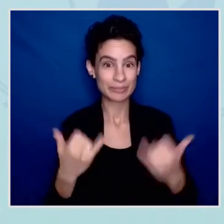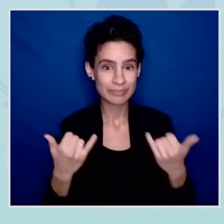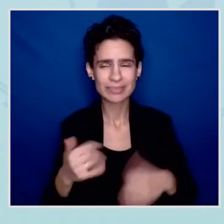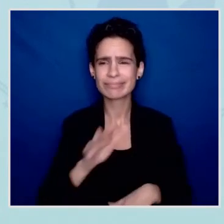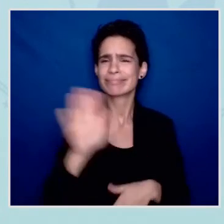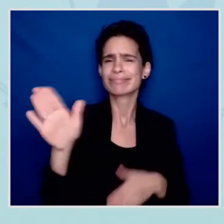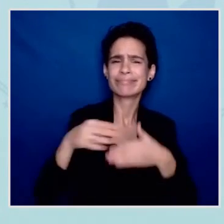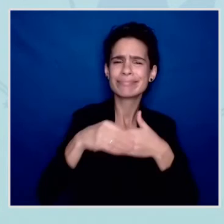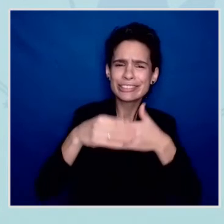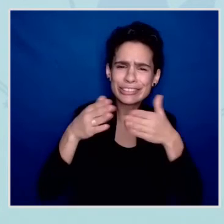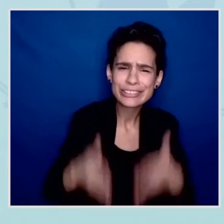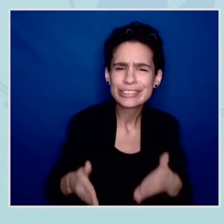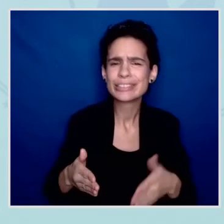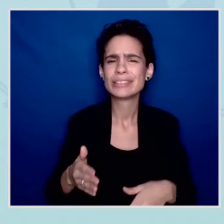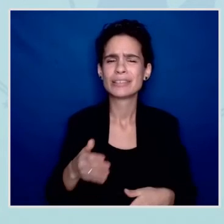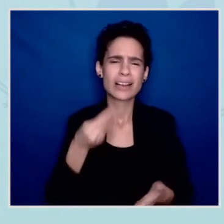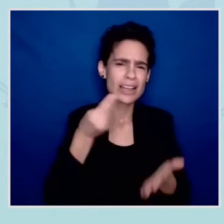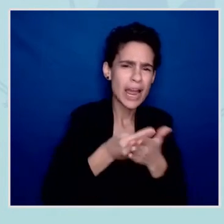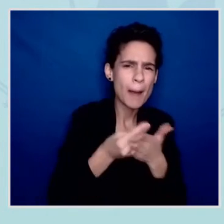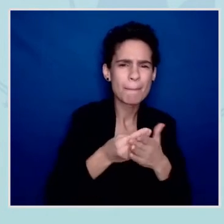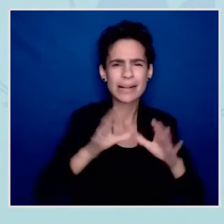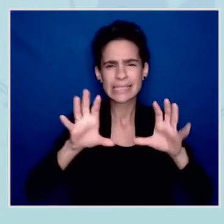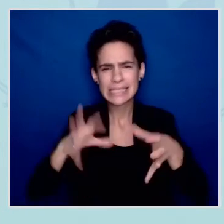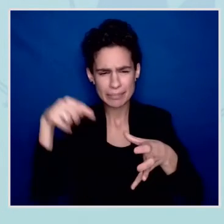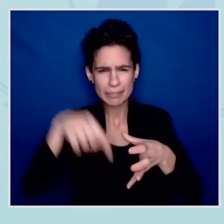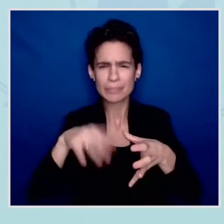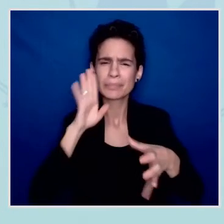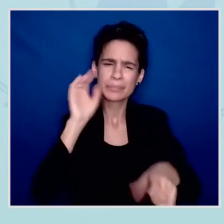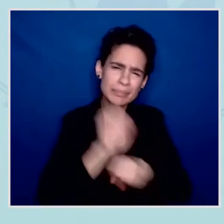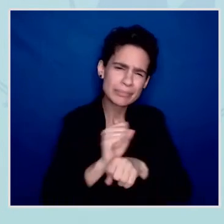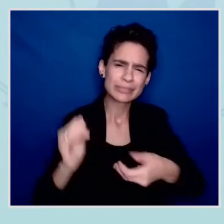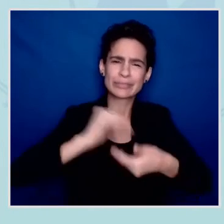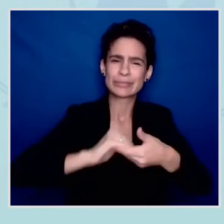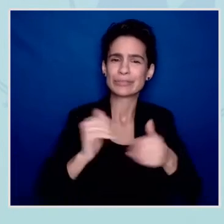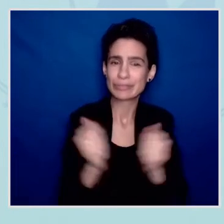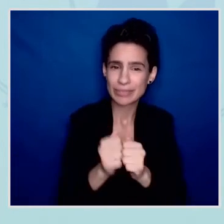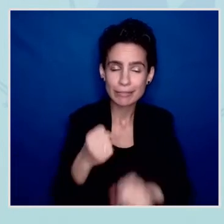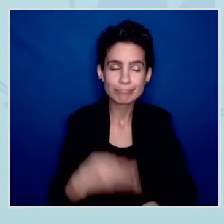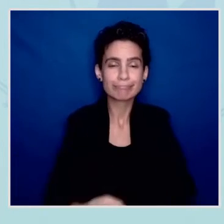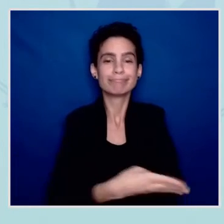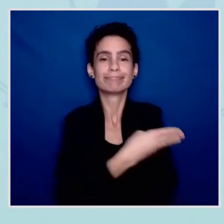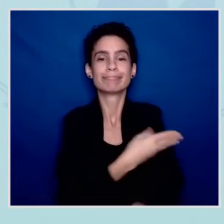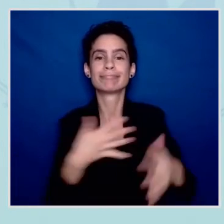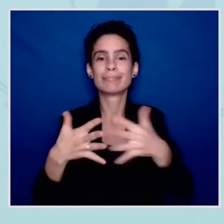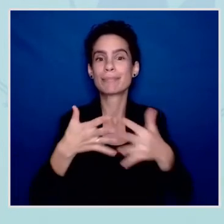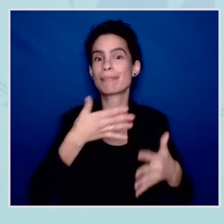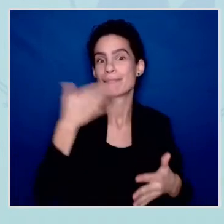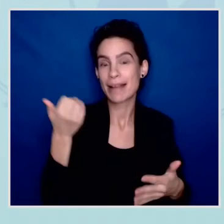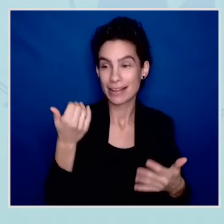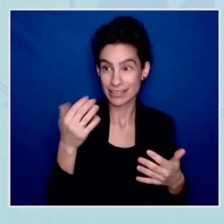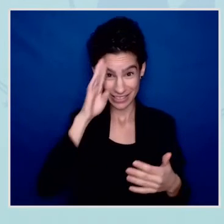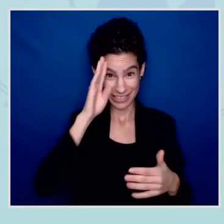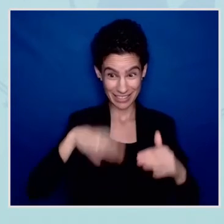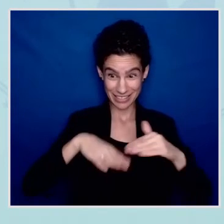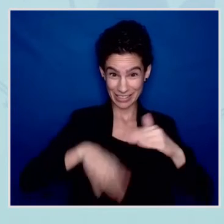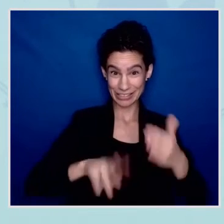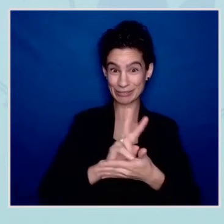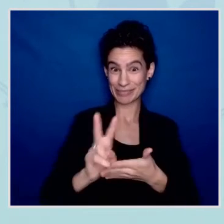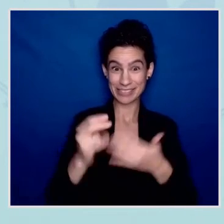A BETTER AND BRIGHTER FUTURE FOR THEMSELVES AND FOR THEIR CHILDREN. WITH THE LEADERSHIP OF THESE PUBLIC SERVANTS, AND